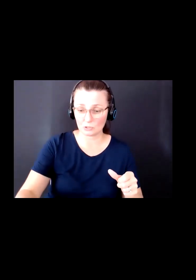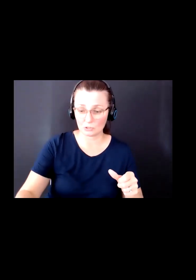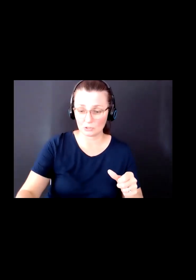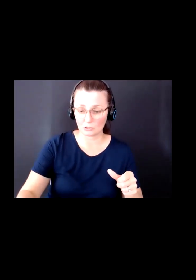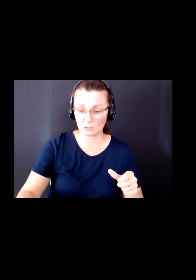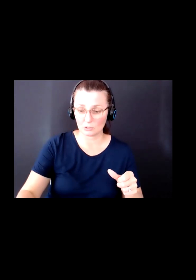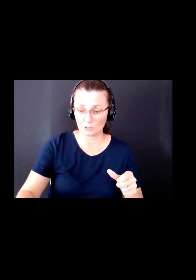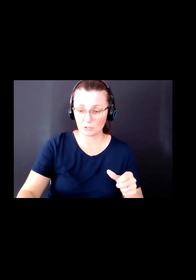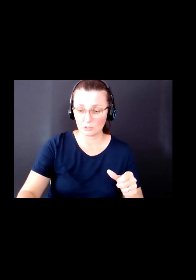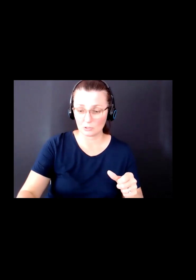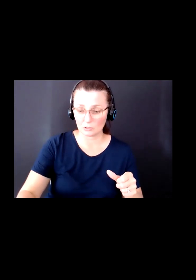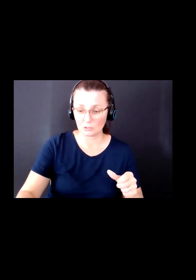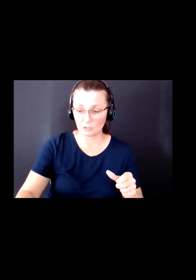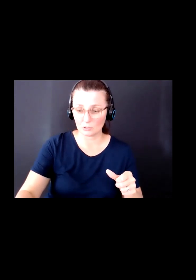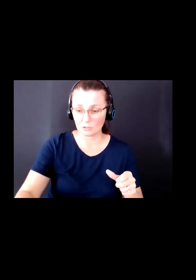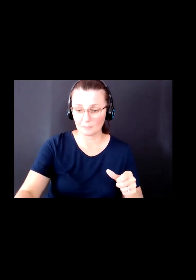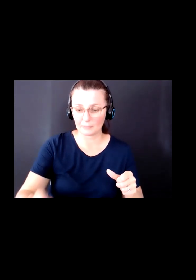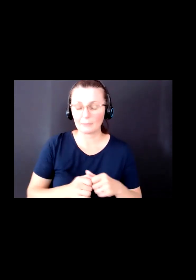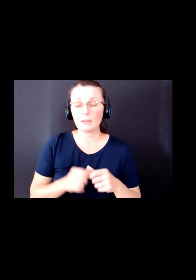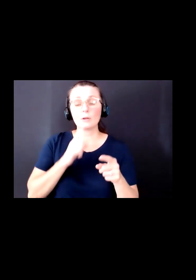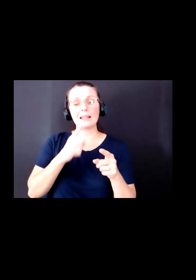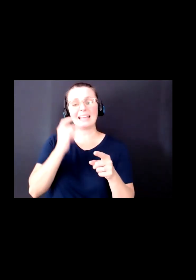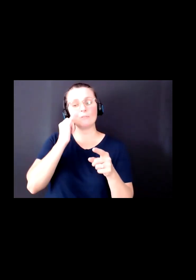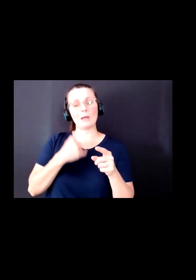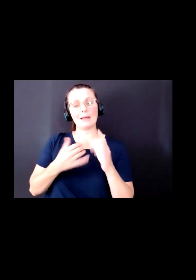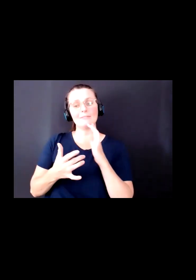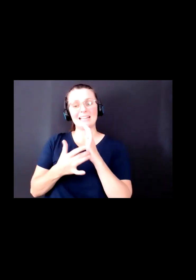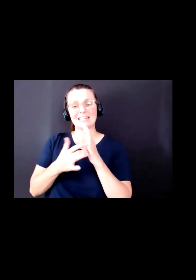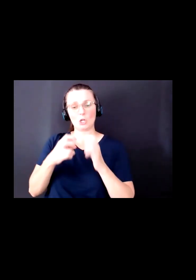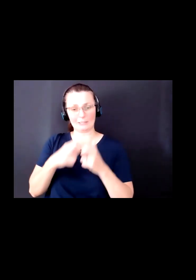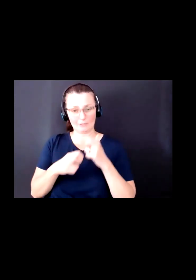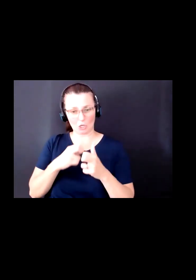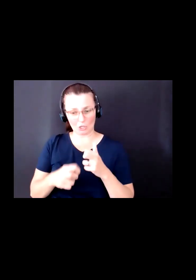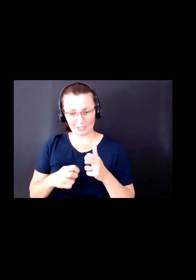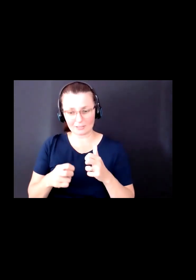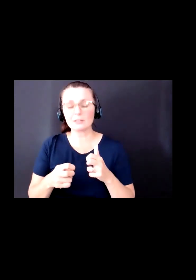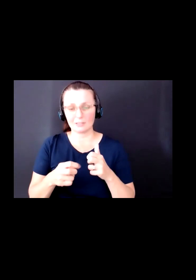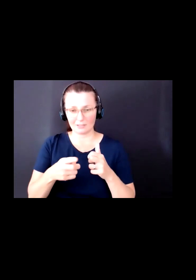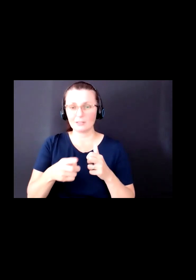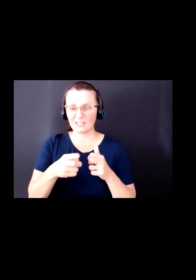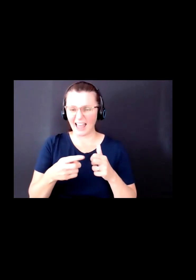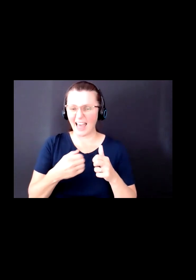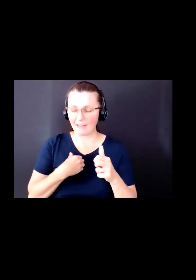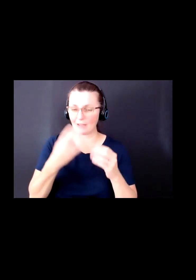difficulties. So that should be in the chat now. For this webinar we have two American Sign Language interpreters today. We